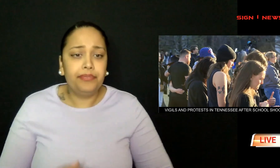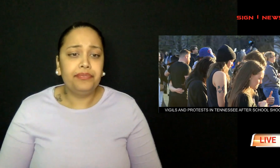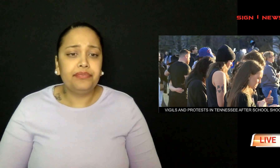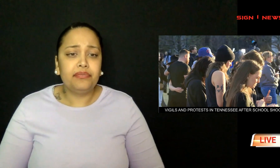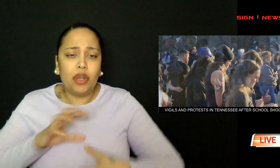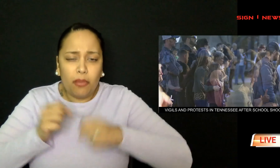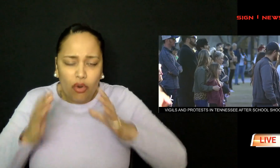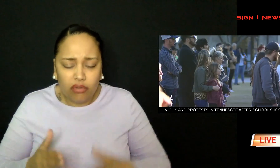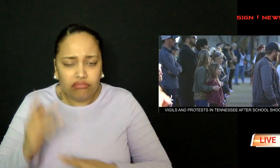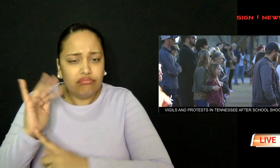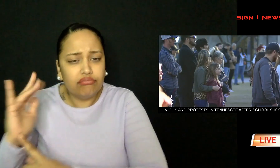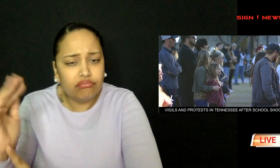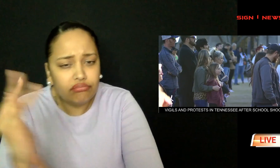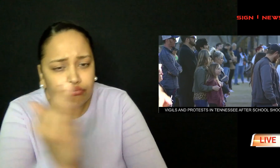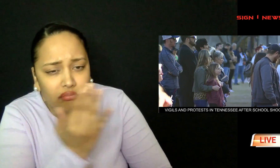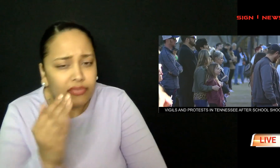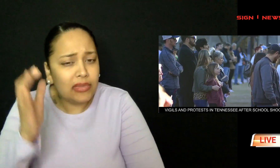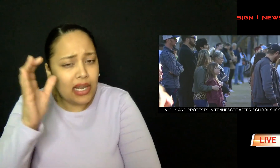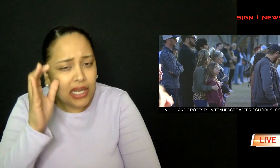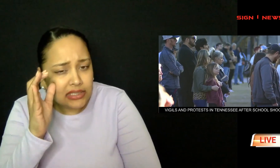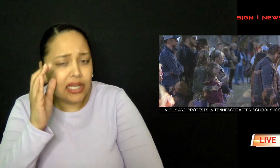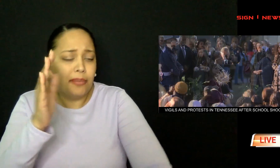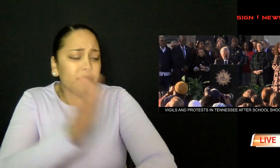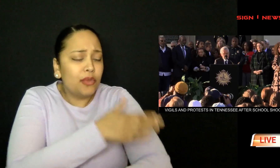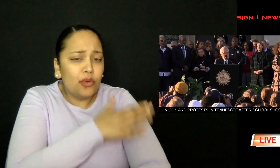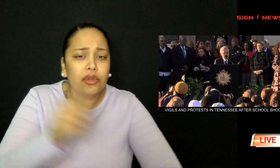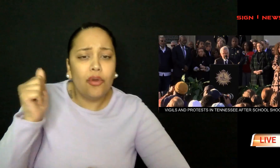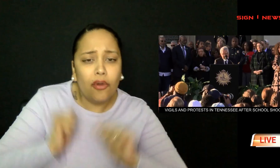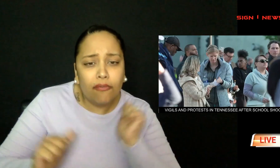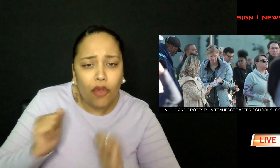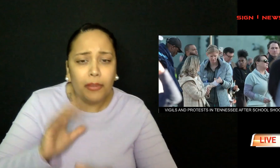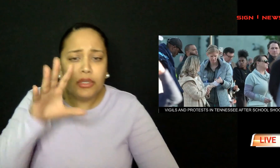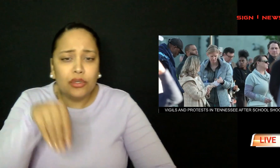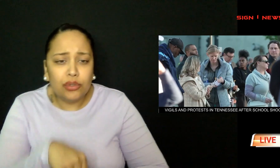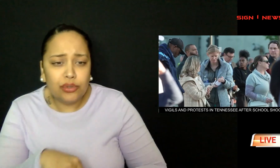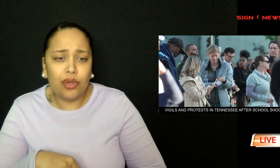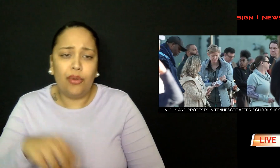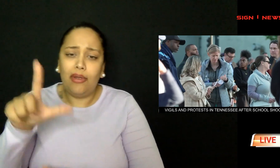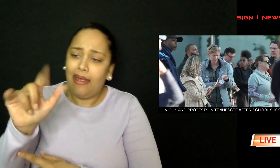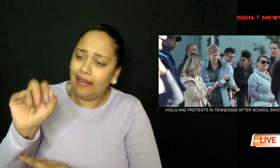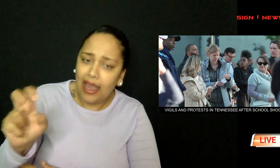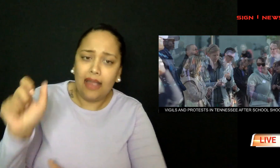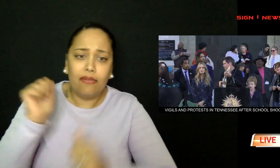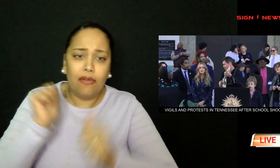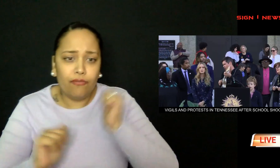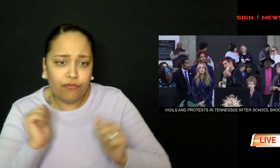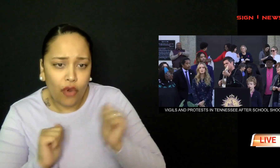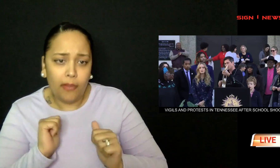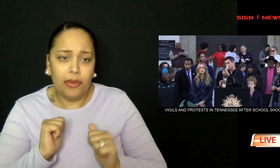the front of the school mourners lit candles and listened to musical performances including